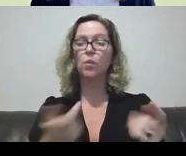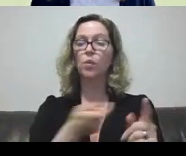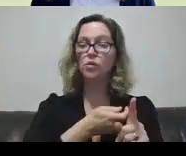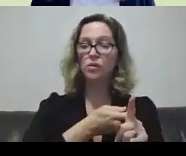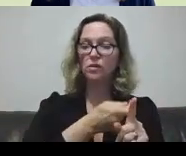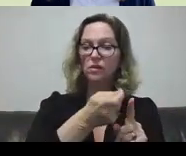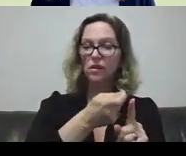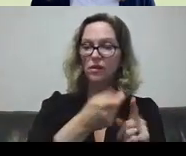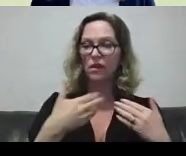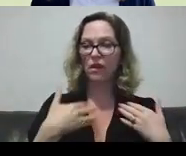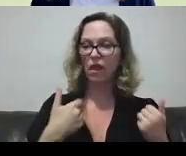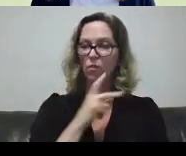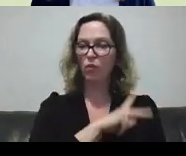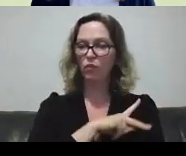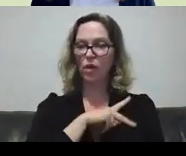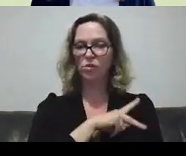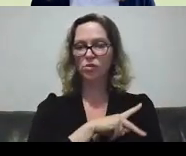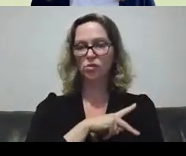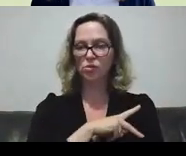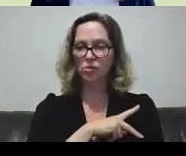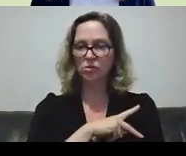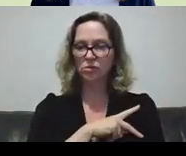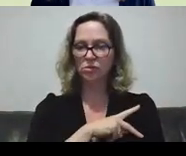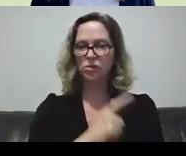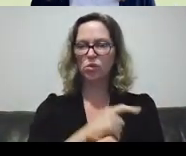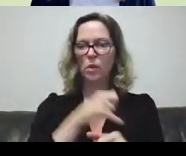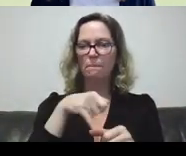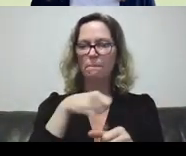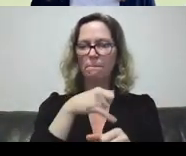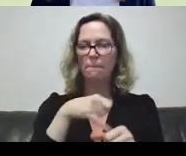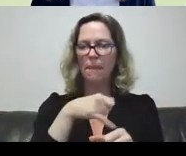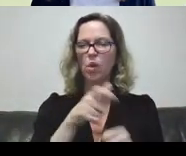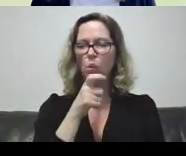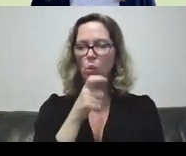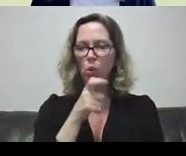they're all talking in that medical model style and we want to get out of